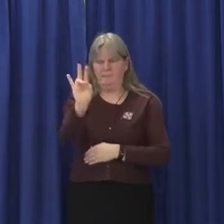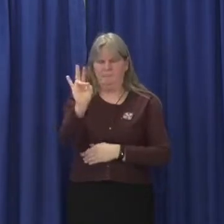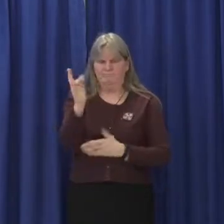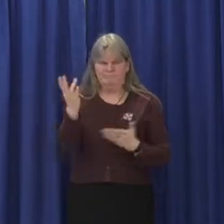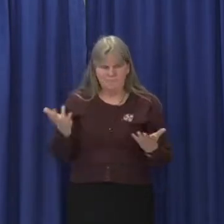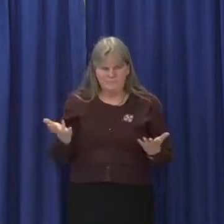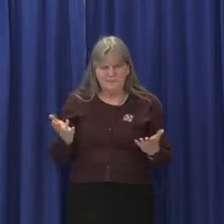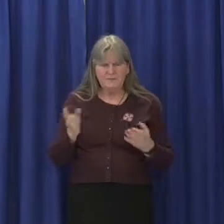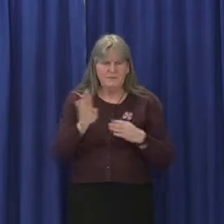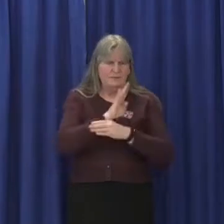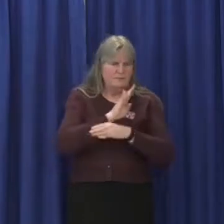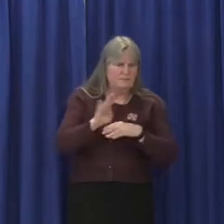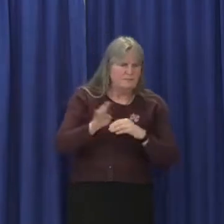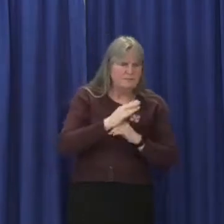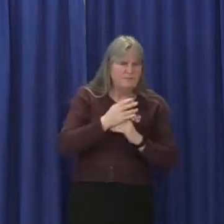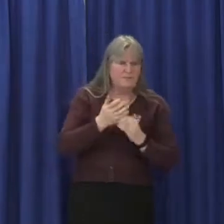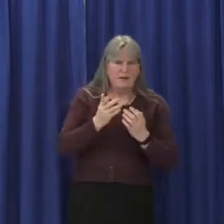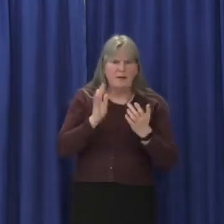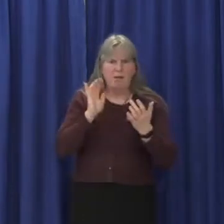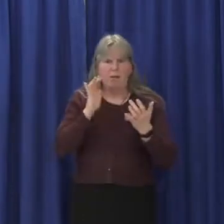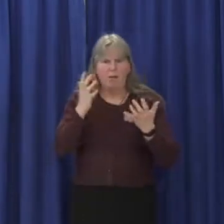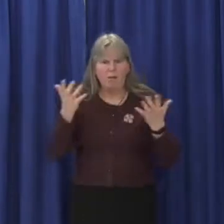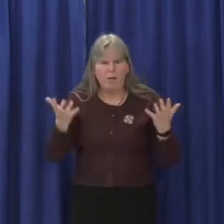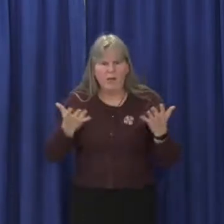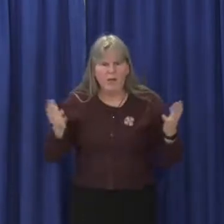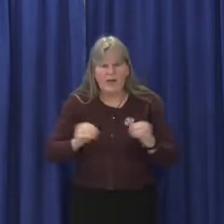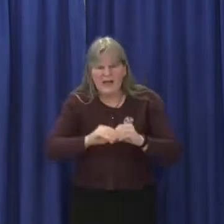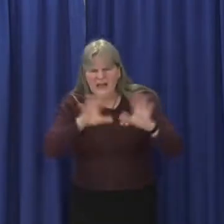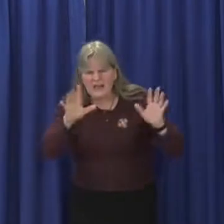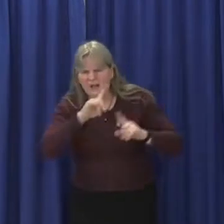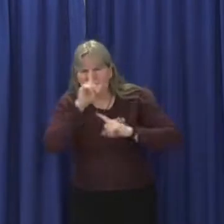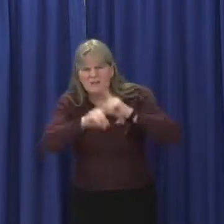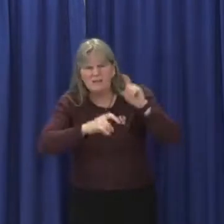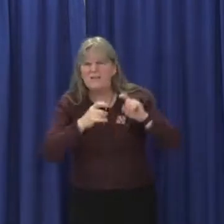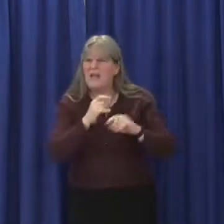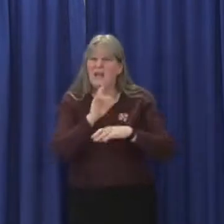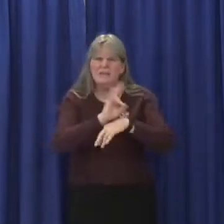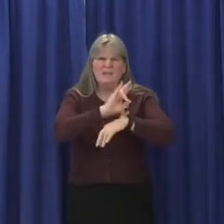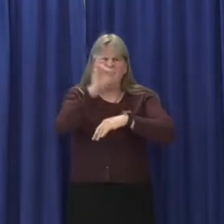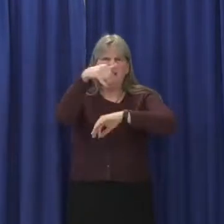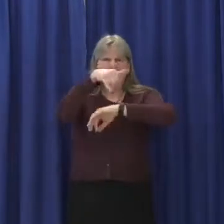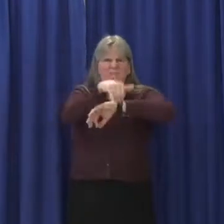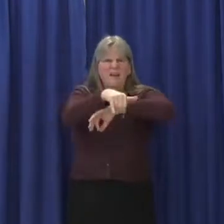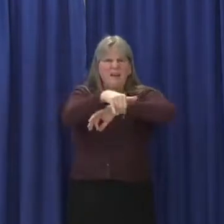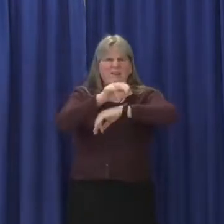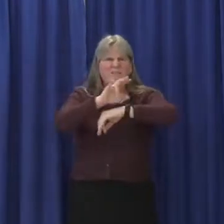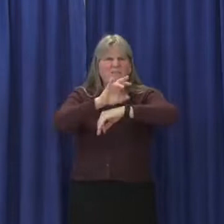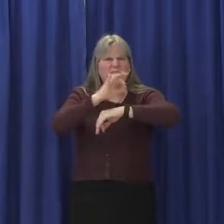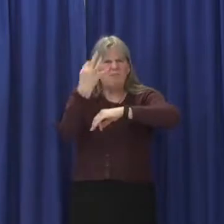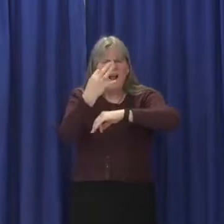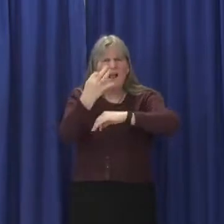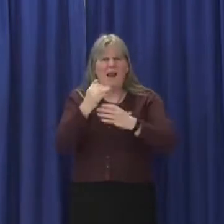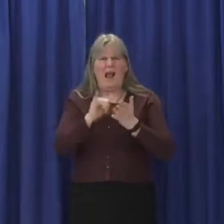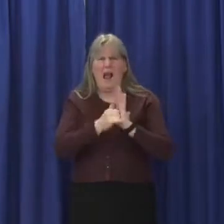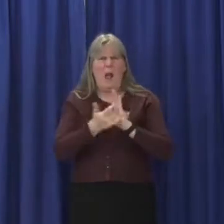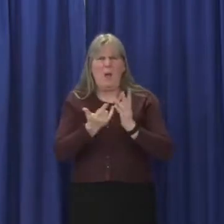individuals to contact the government to get clarification on these new restrictions. How, in any way, shape or form, does releasing new